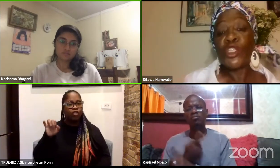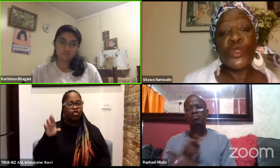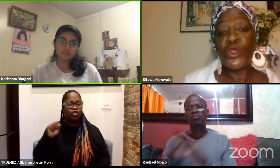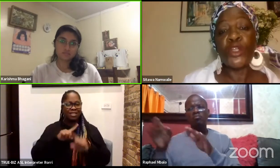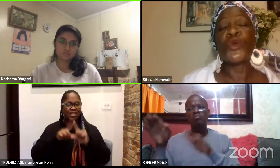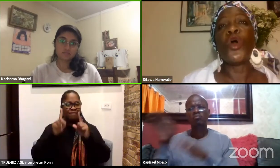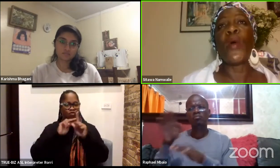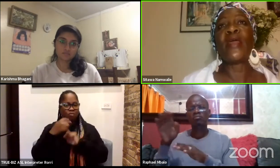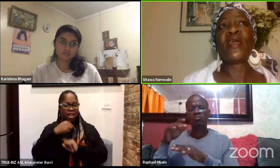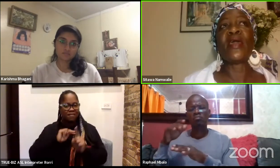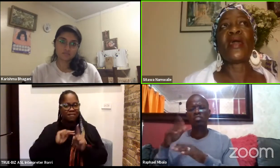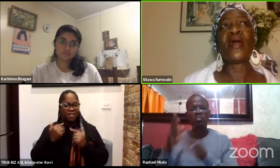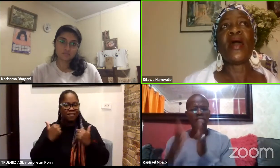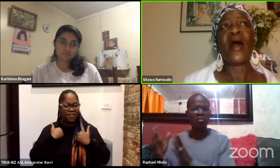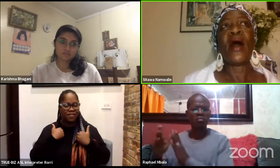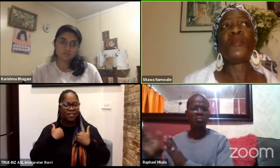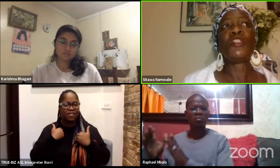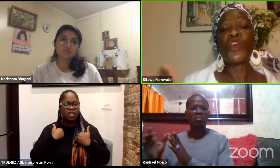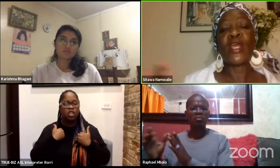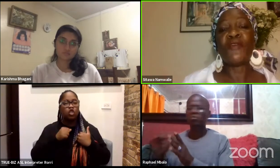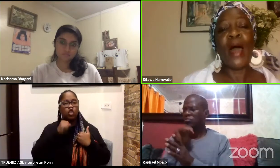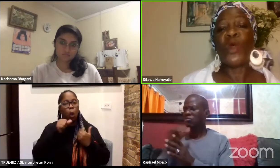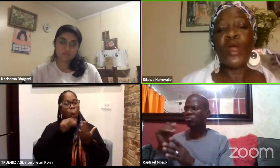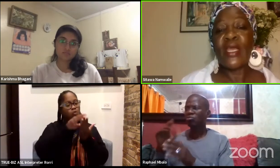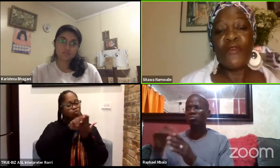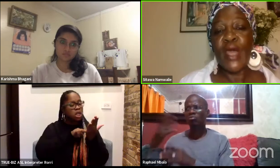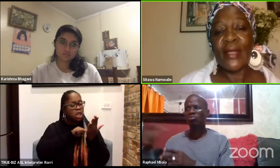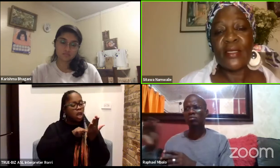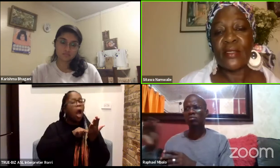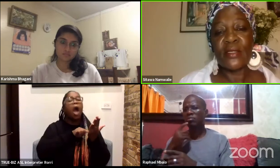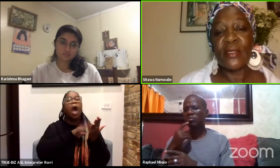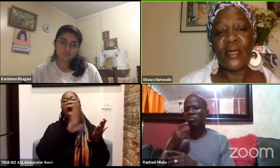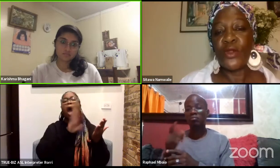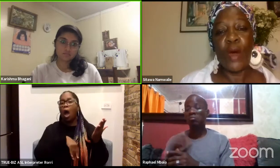and not to go away thinking, "She's gonna give..." I'm not gonna give you the answers.